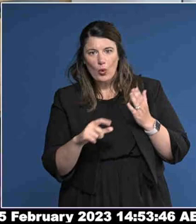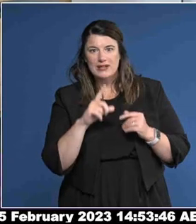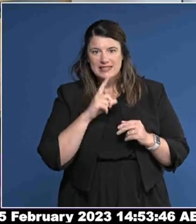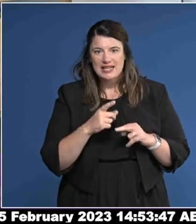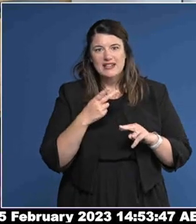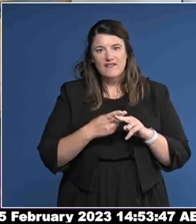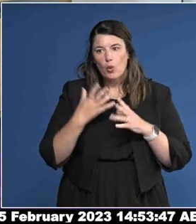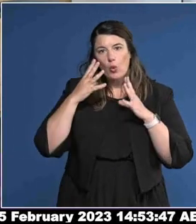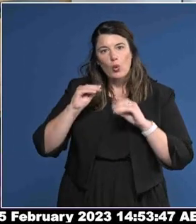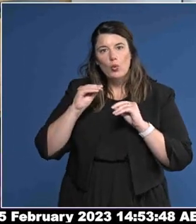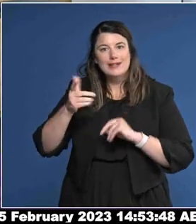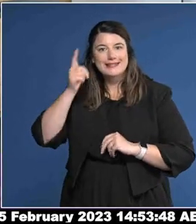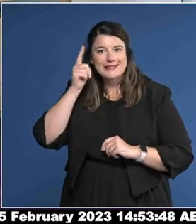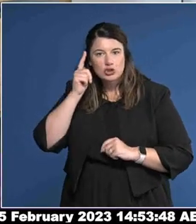relation to children.